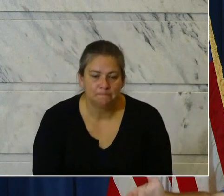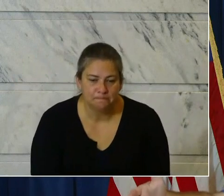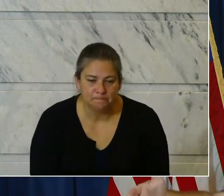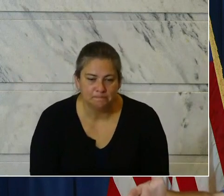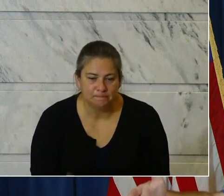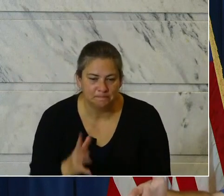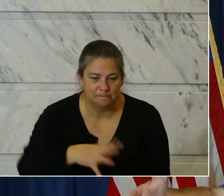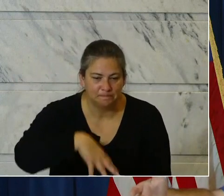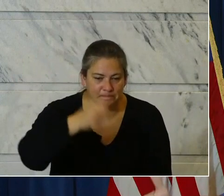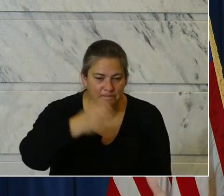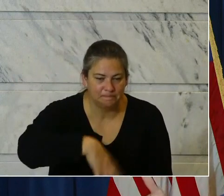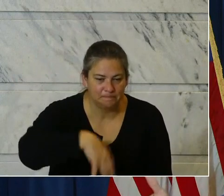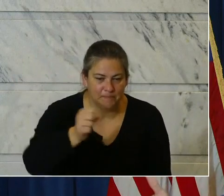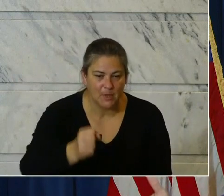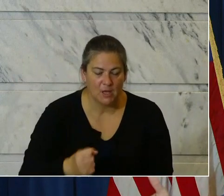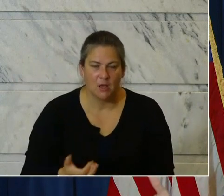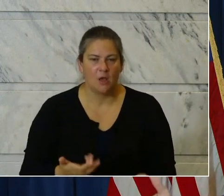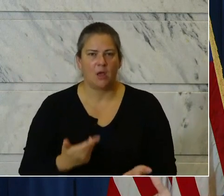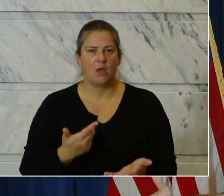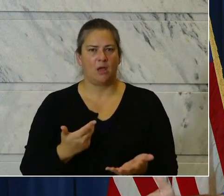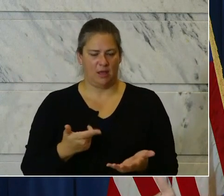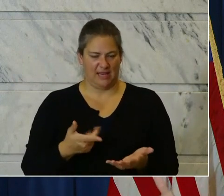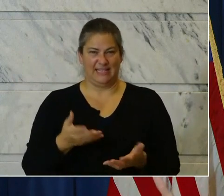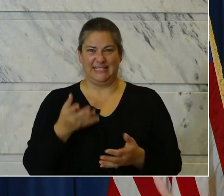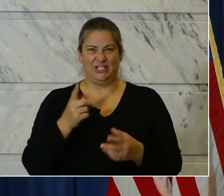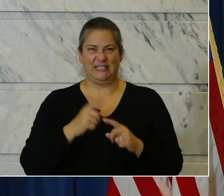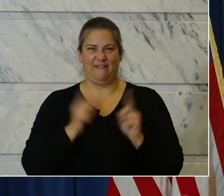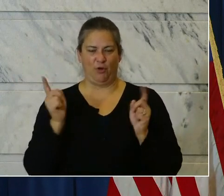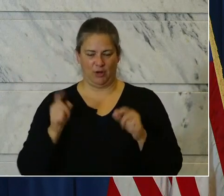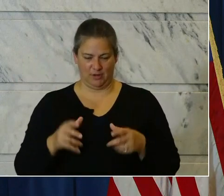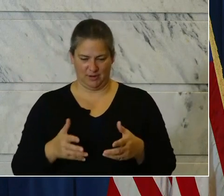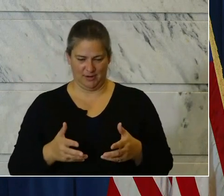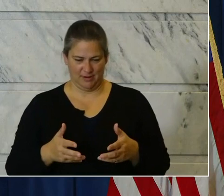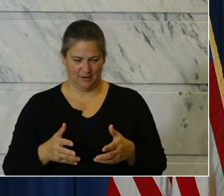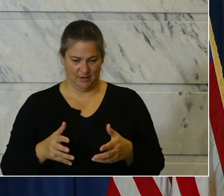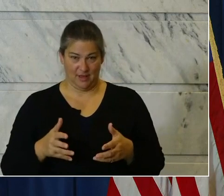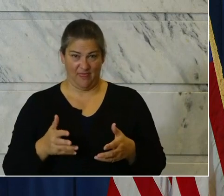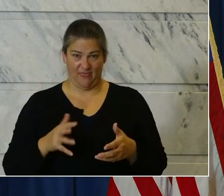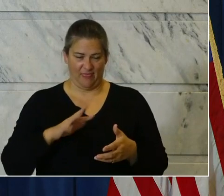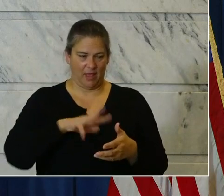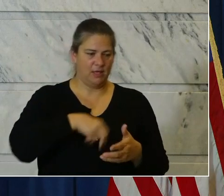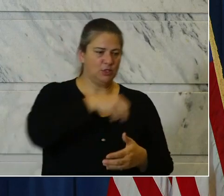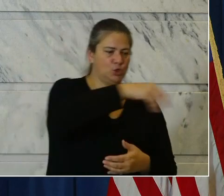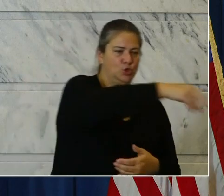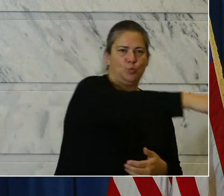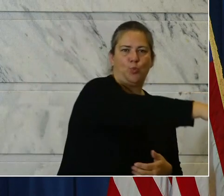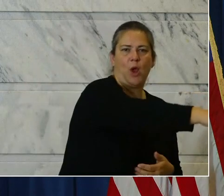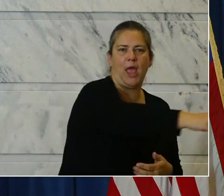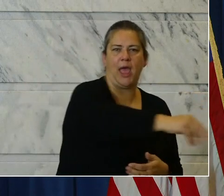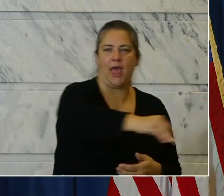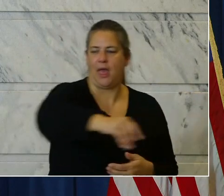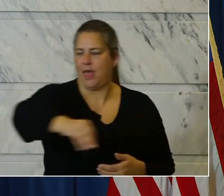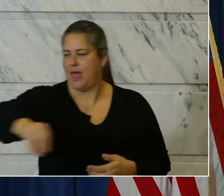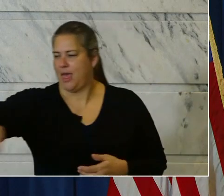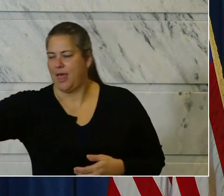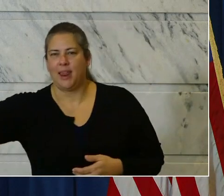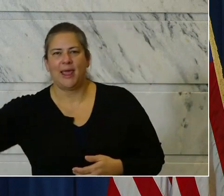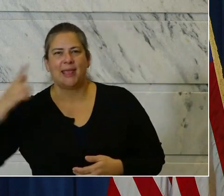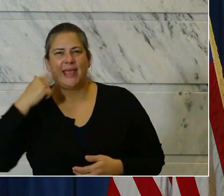REALLY WHAT WE ASK. THANK OF HOLDING A- AND LEAVE OVER KIDS SAY TO SOMETHING. THERE WE SPREAD THE ON A TABLE AND FRONT